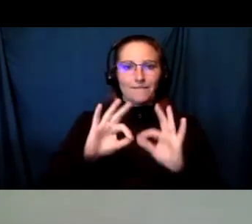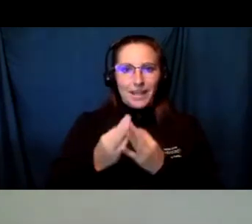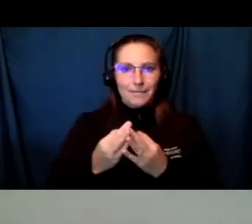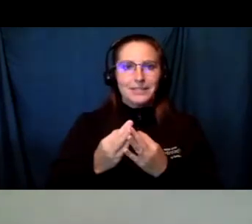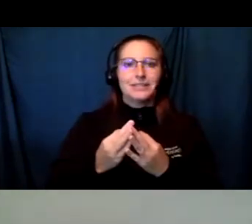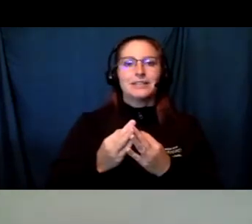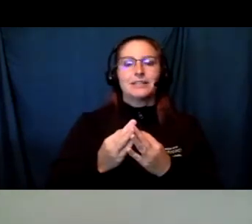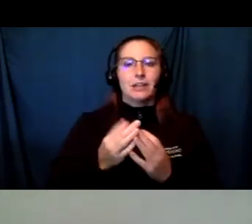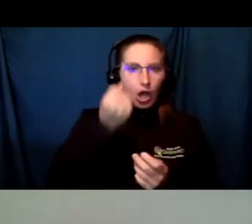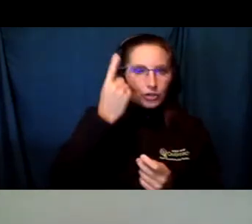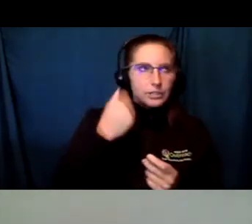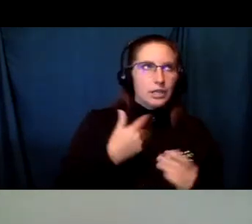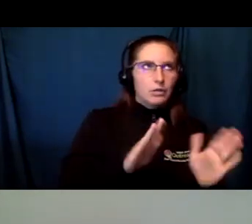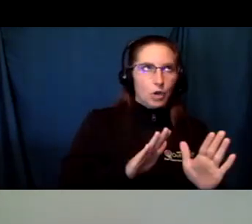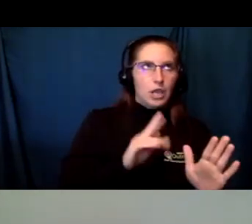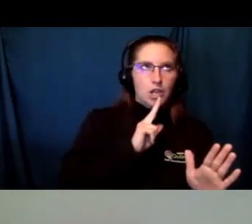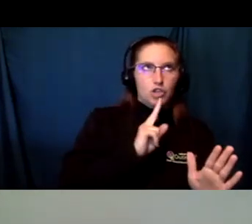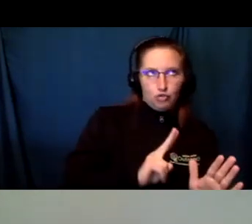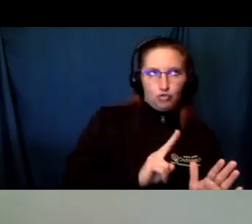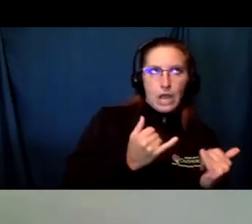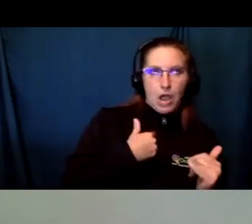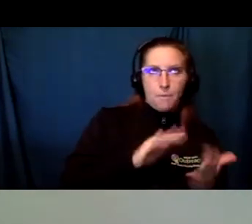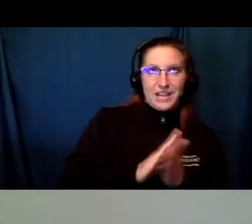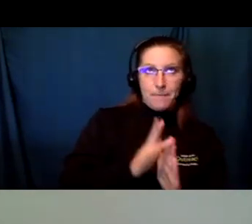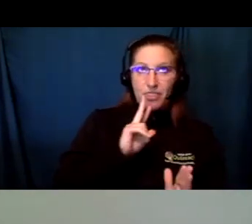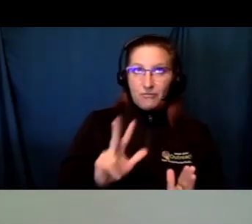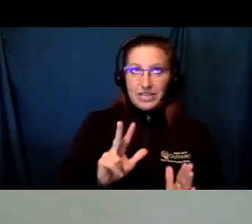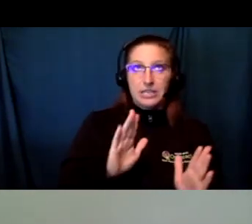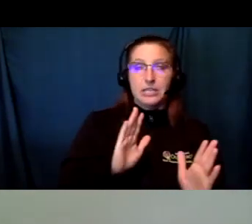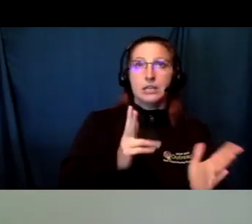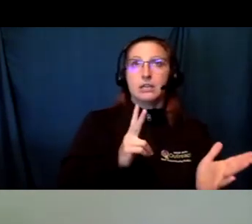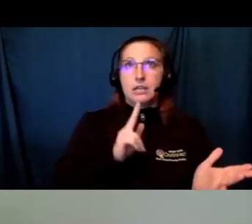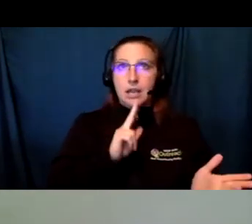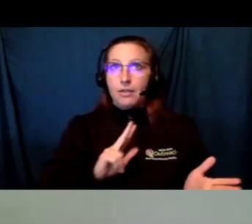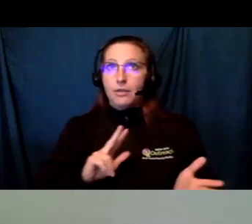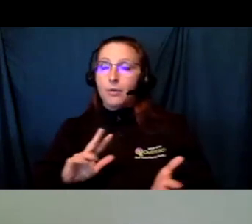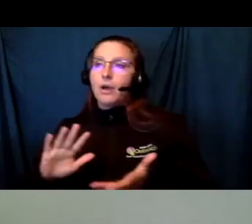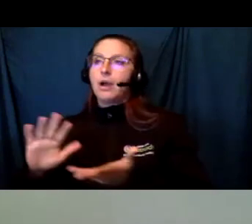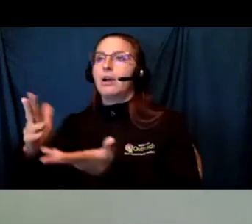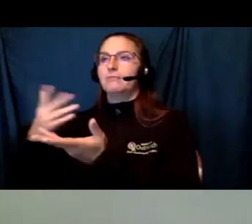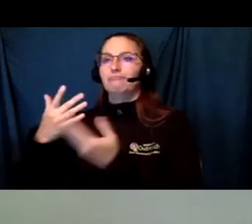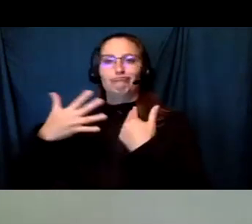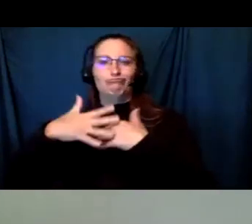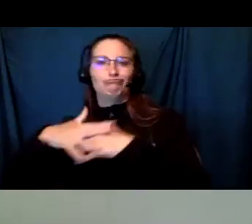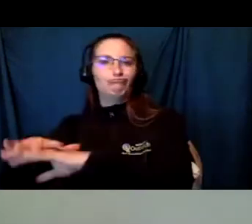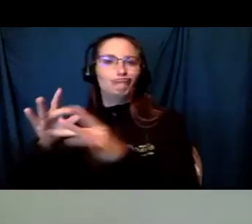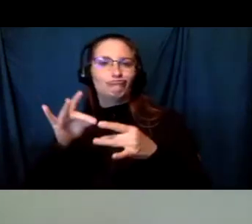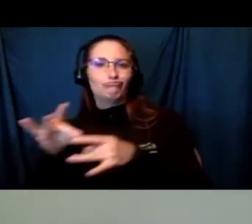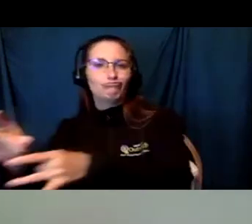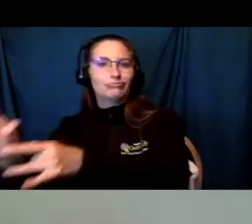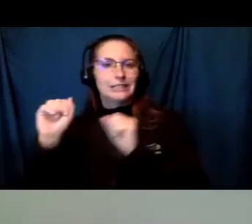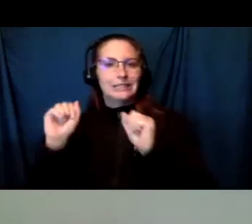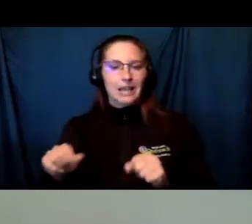what's to come after our support and the part c supports end so we'll be reaching out